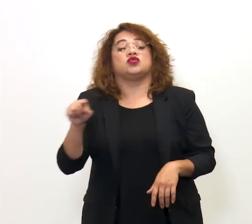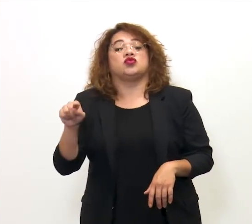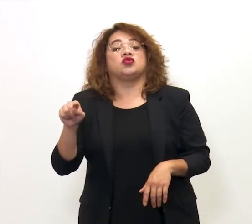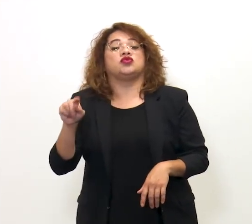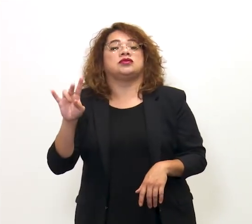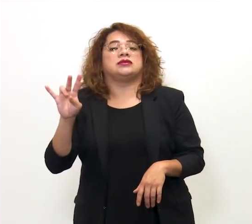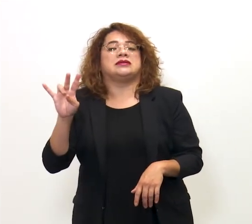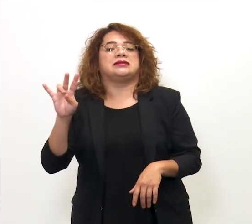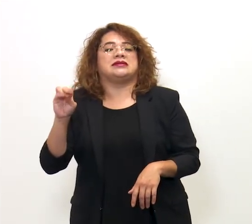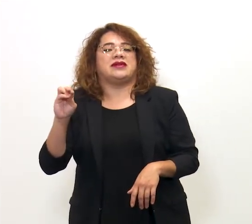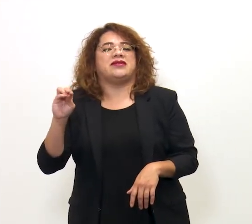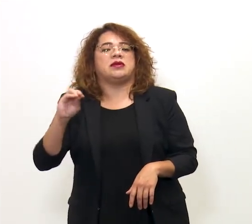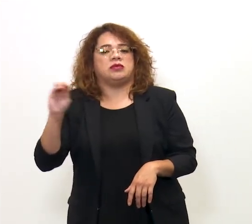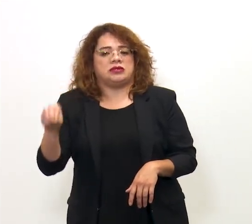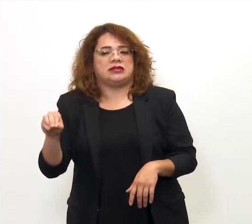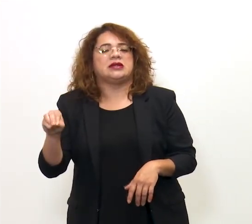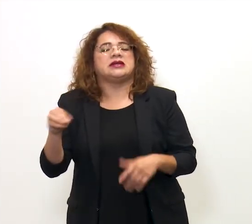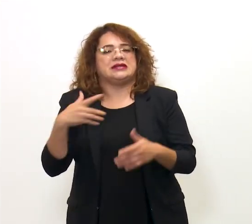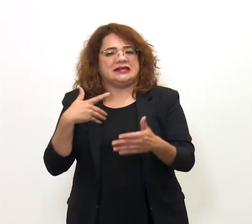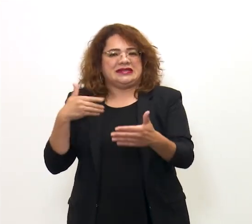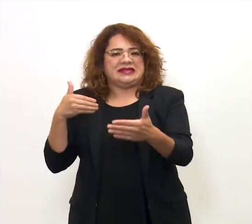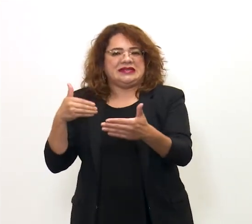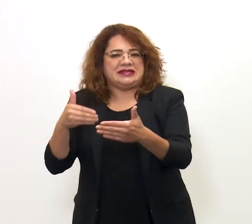in which which we're essentially almost there. We're going to be going to 70.